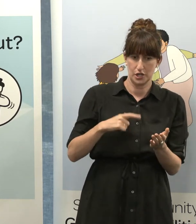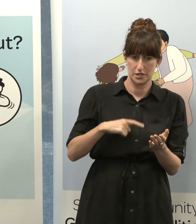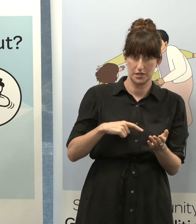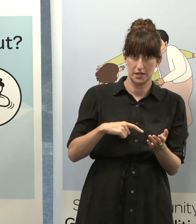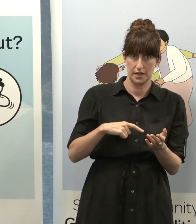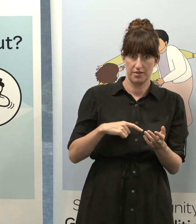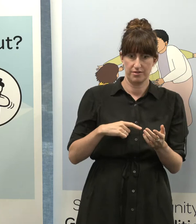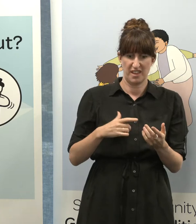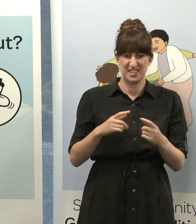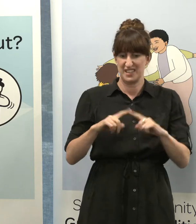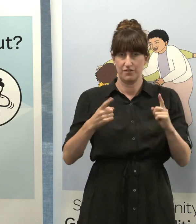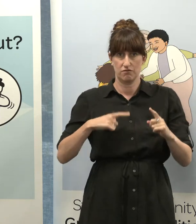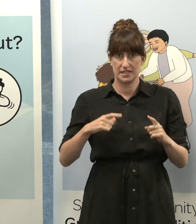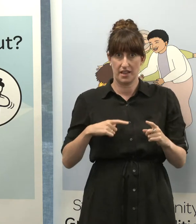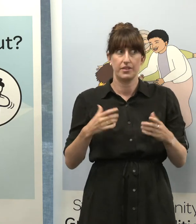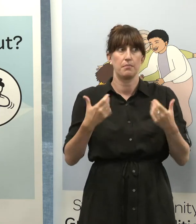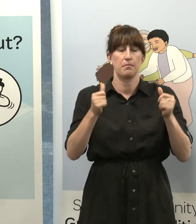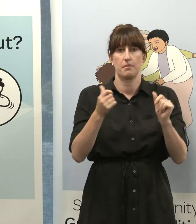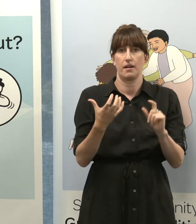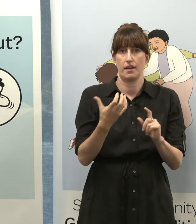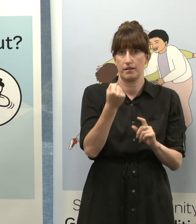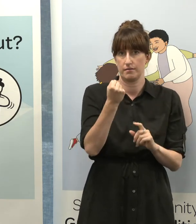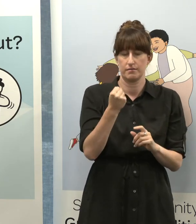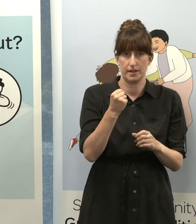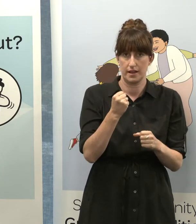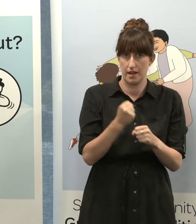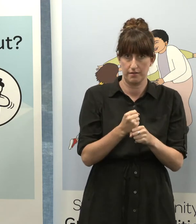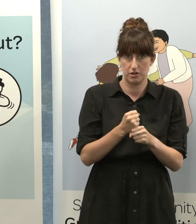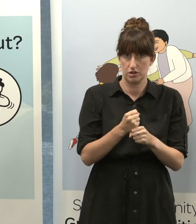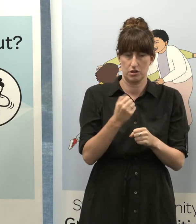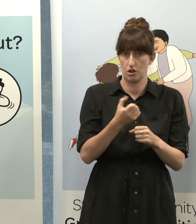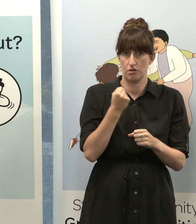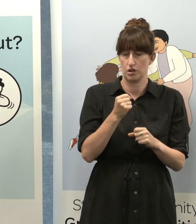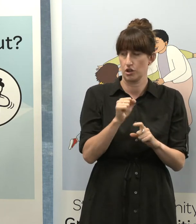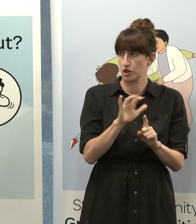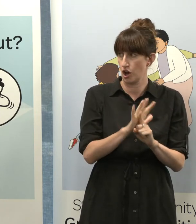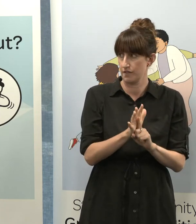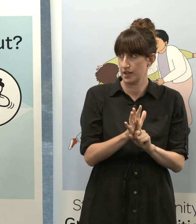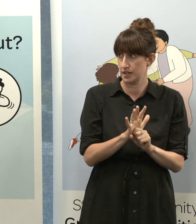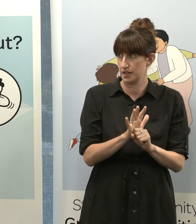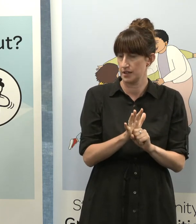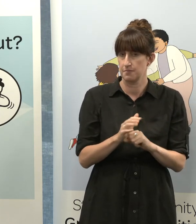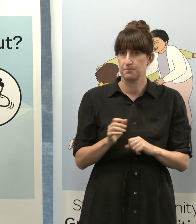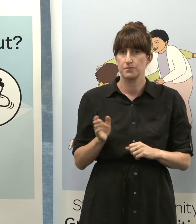separate groups knowing the people have tested at the door and convert something else or are actually there because of